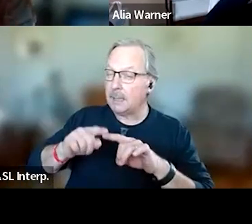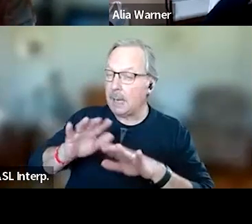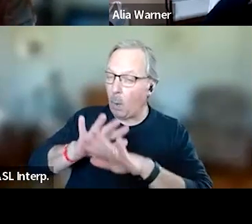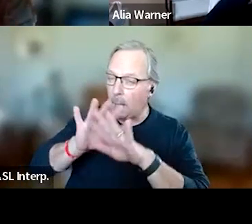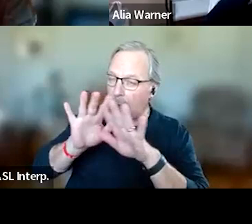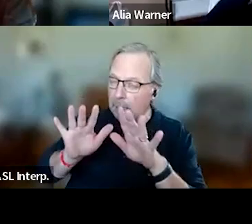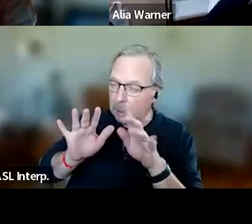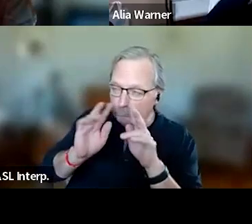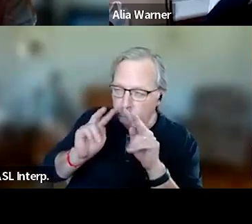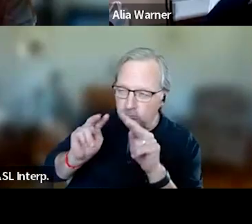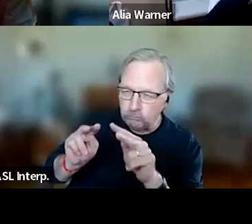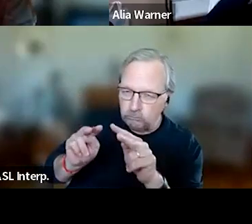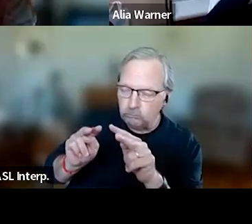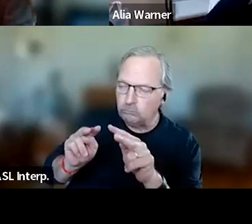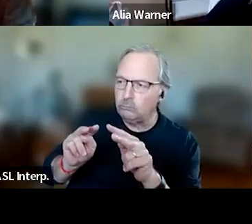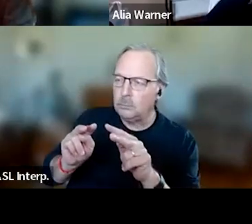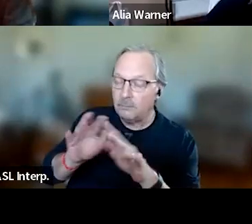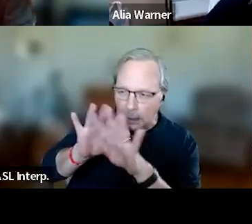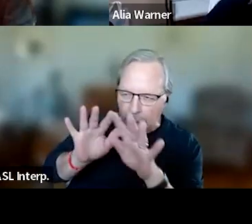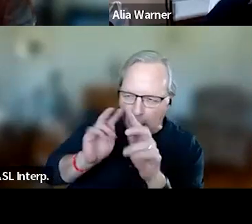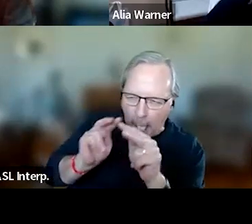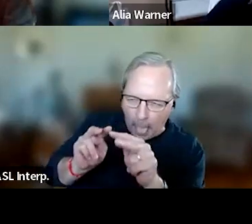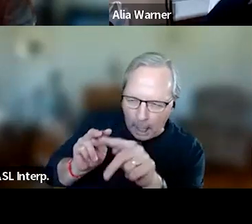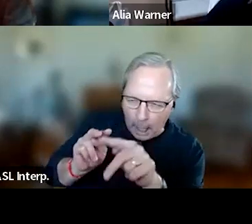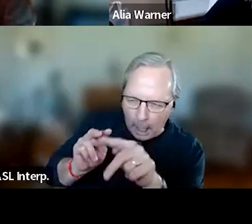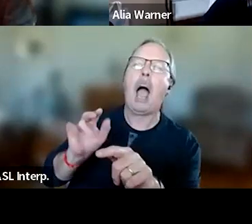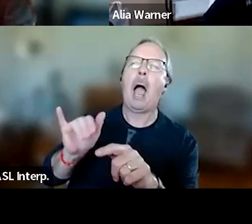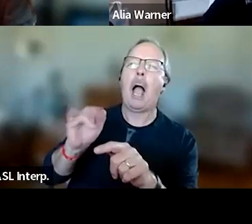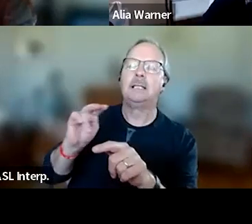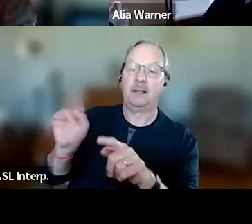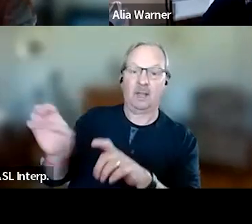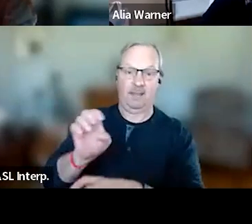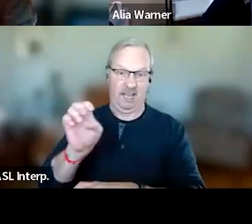If it's incredibly clear cut like someone comes into the emergency room, for instance,